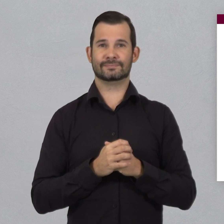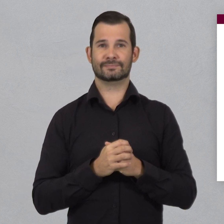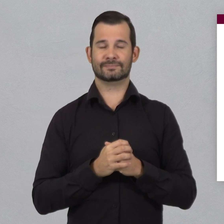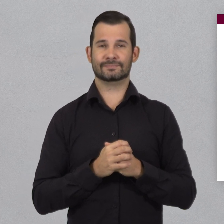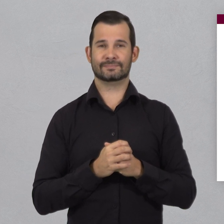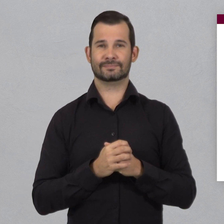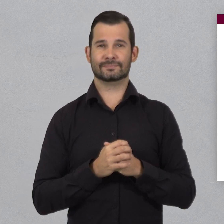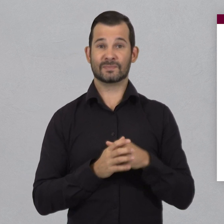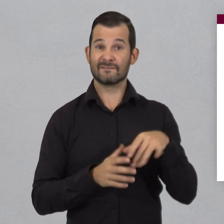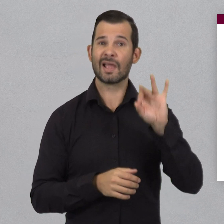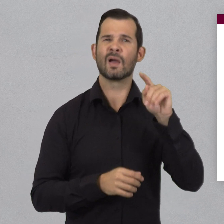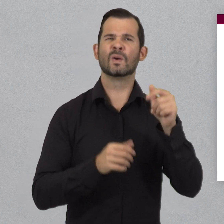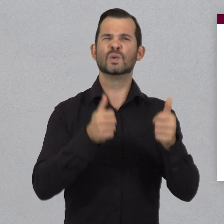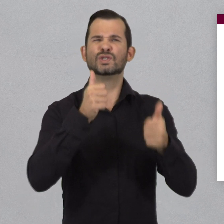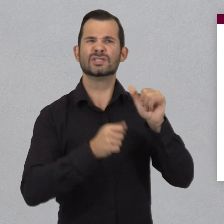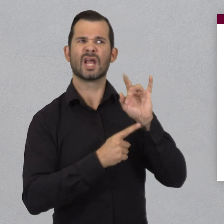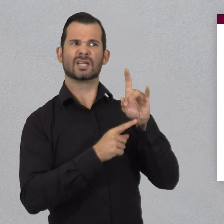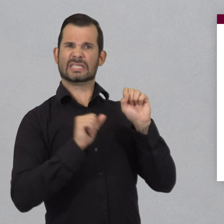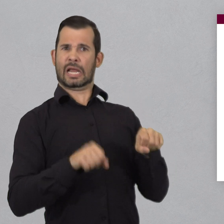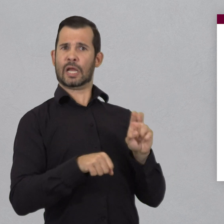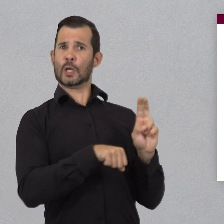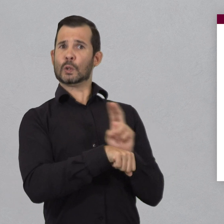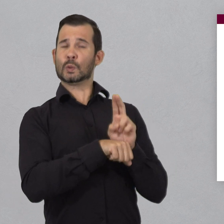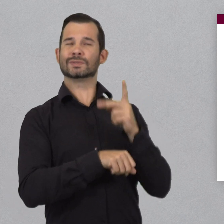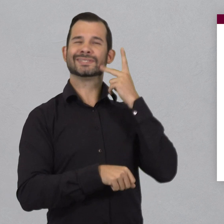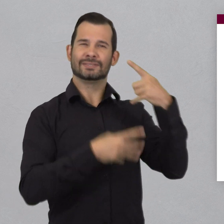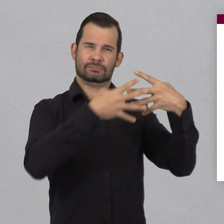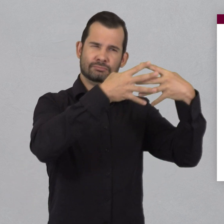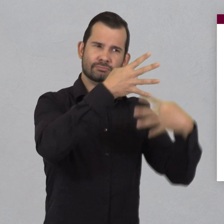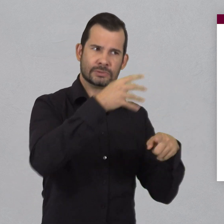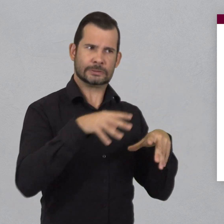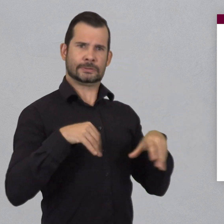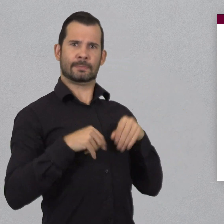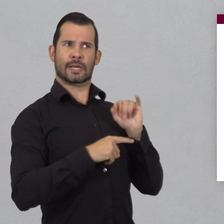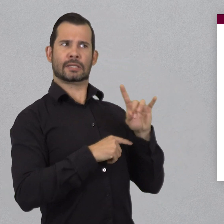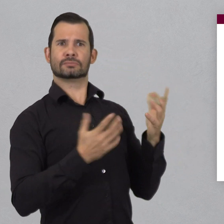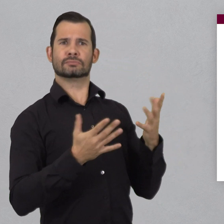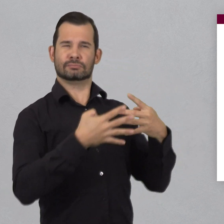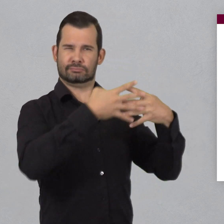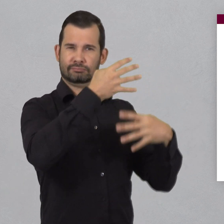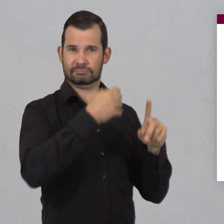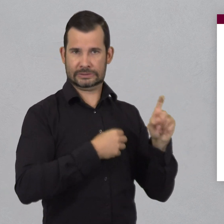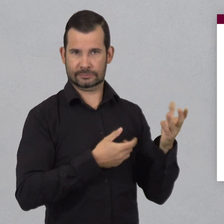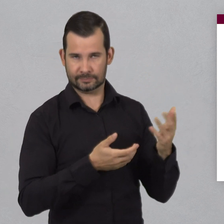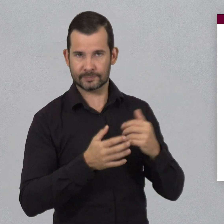To find out which ID you can use, see the list of accepted ID.